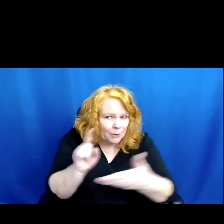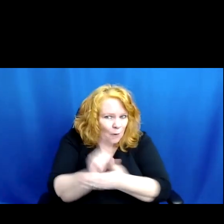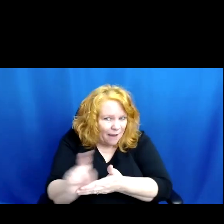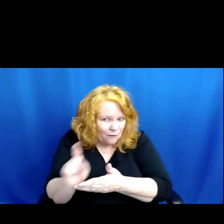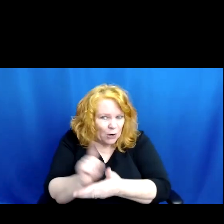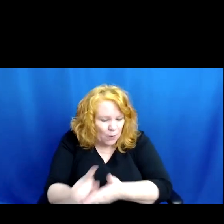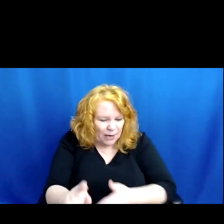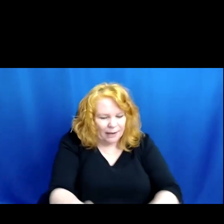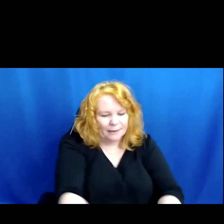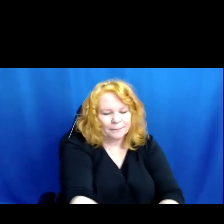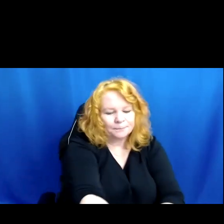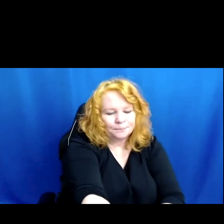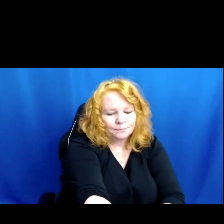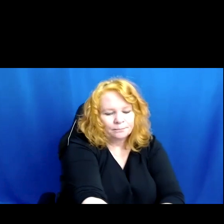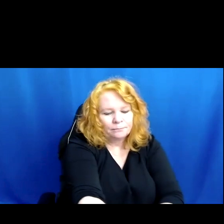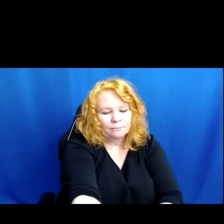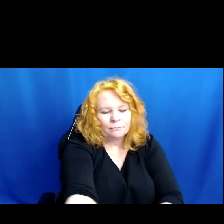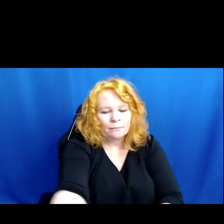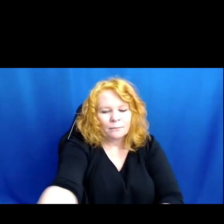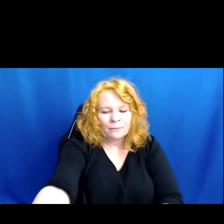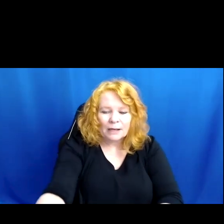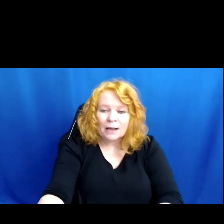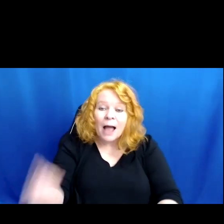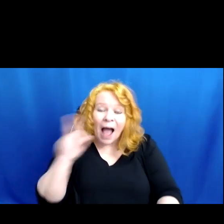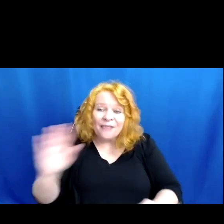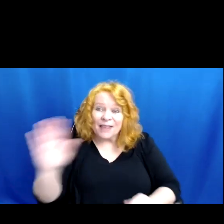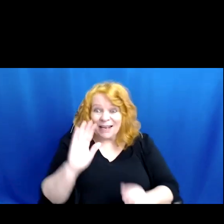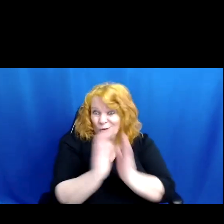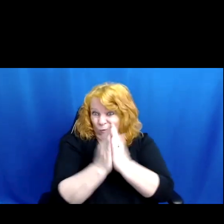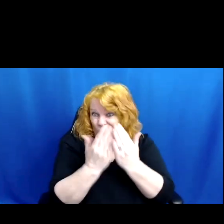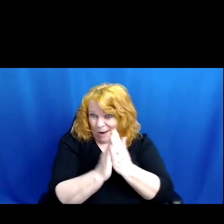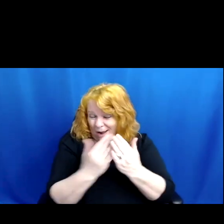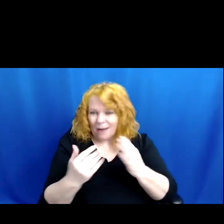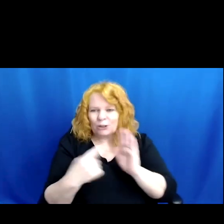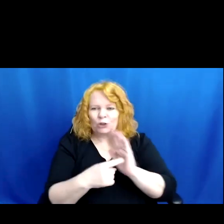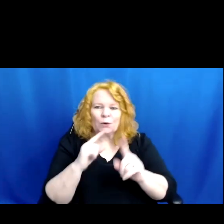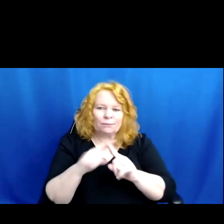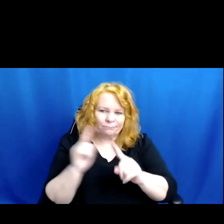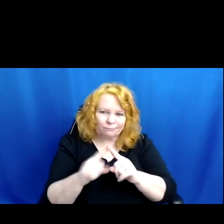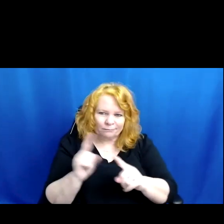You have, I think in your box of goodies, received the text as well, the words . For